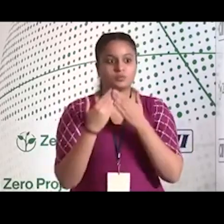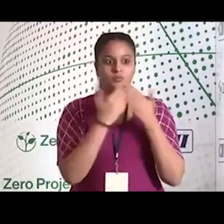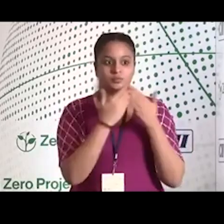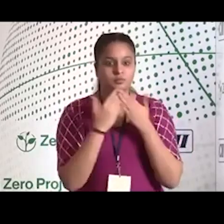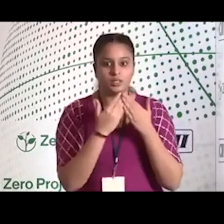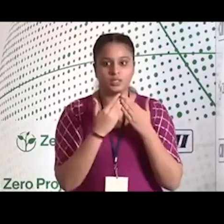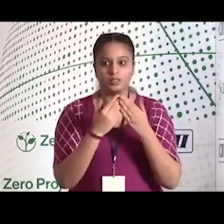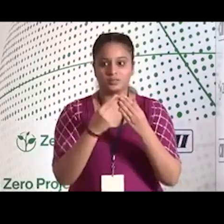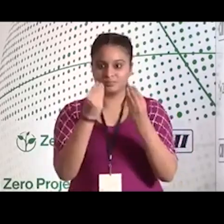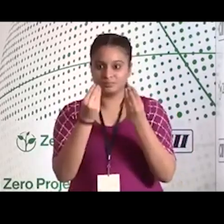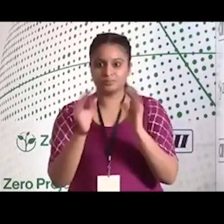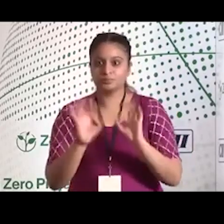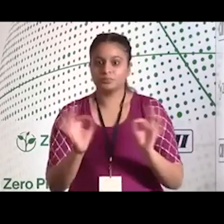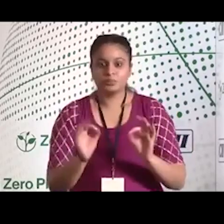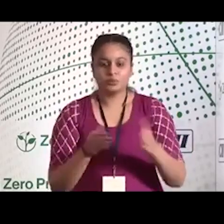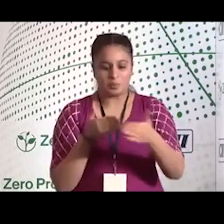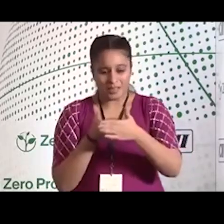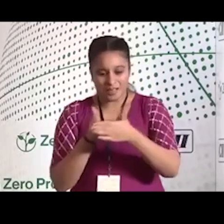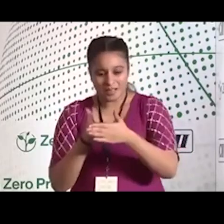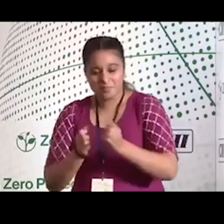Neal I'm not another